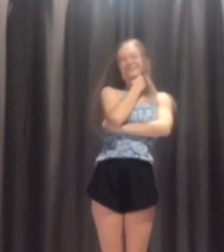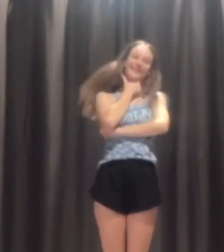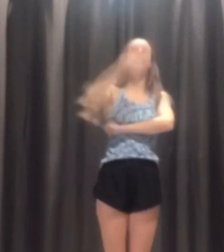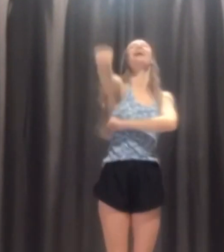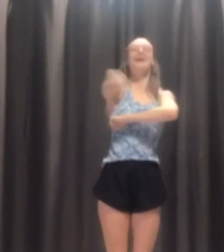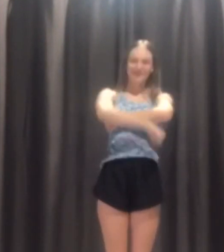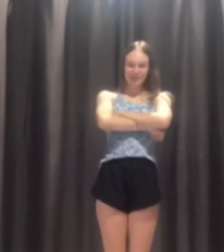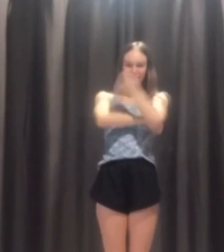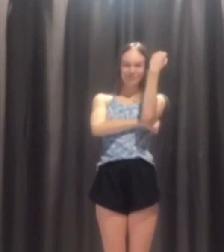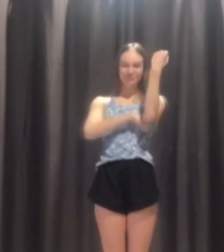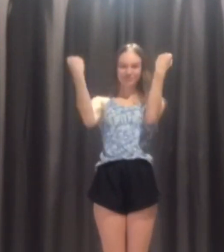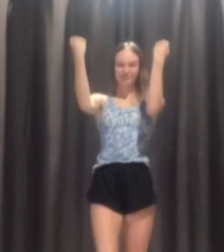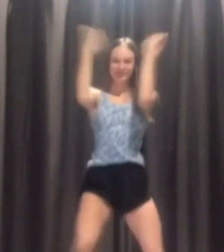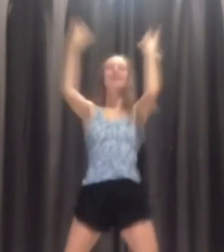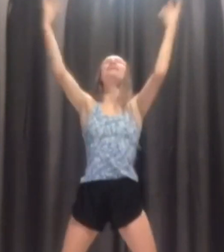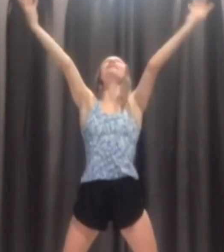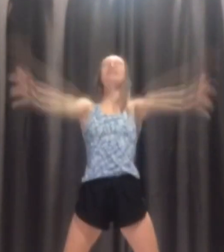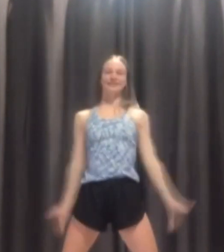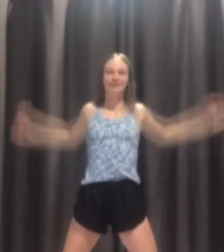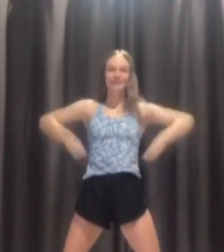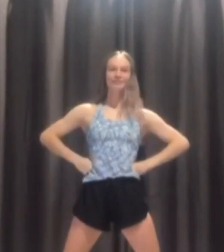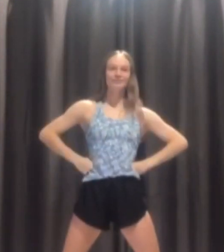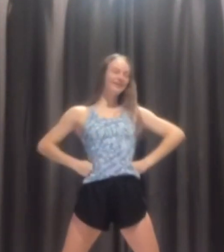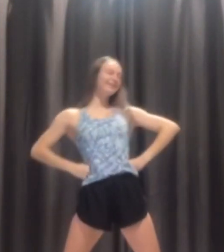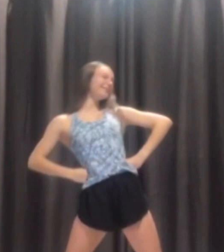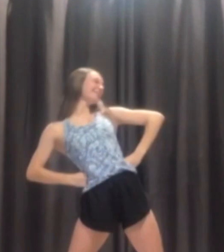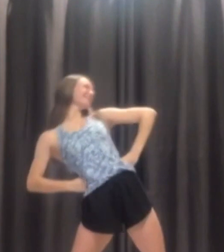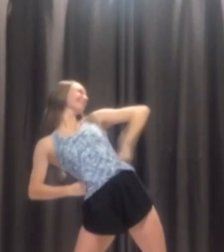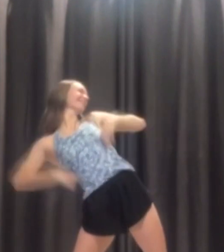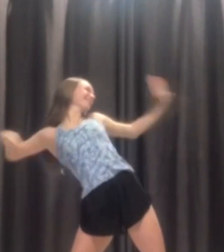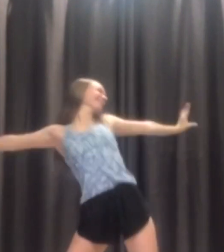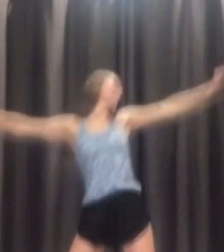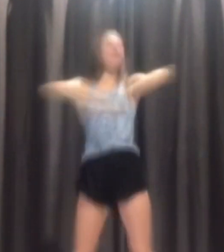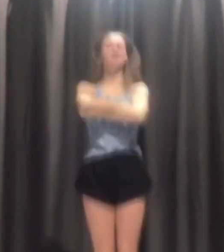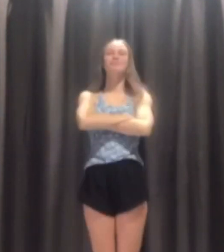# Didn't have a dime but I always had a vision # Always had high, high hopes